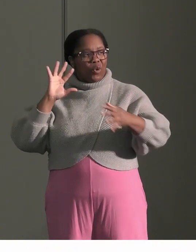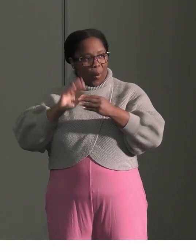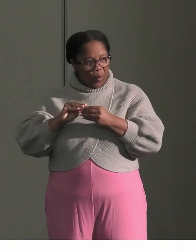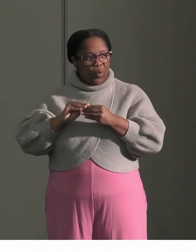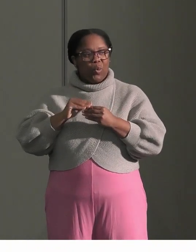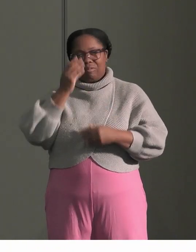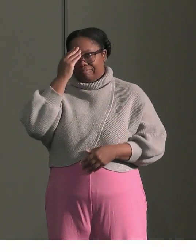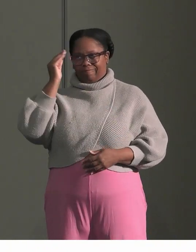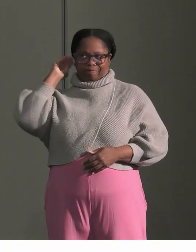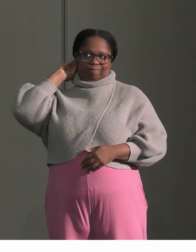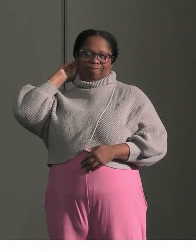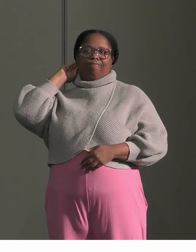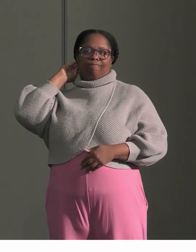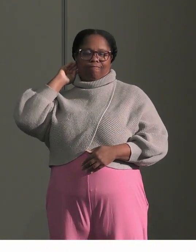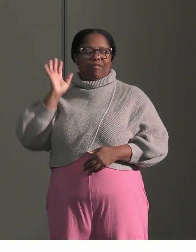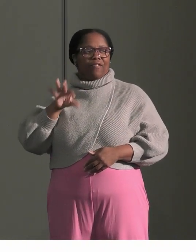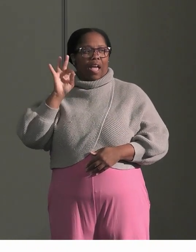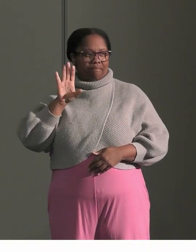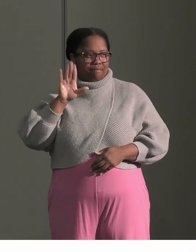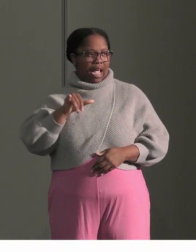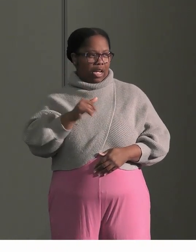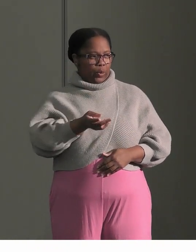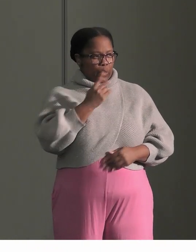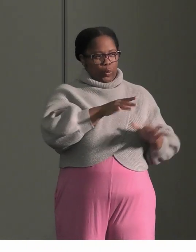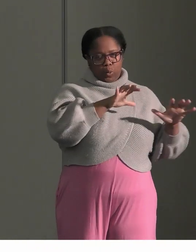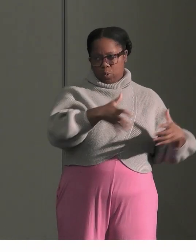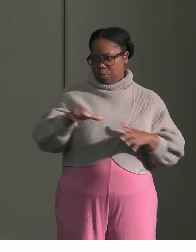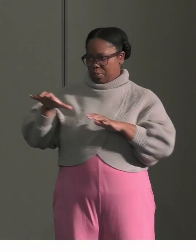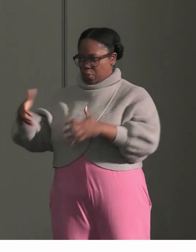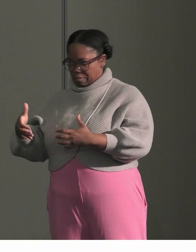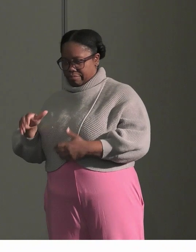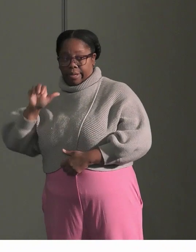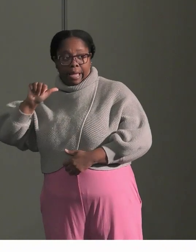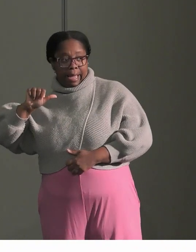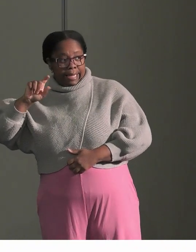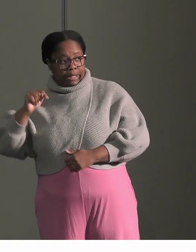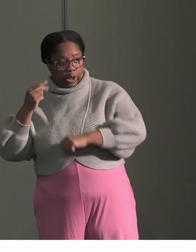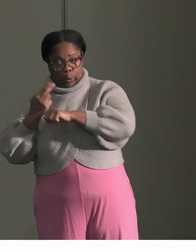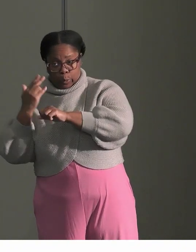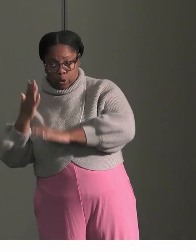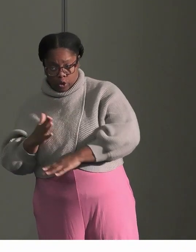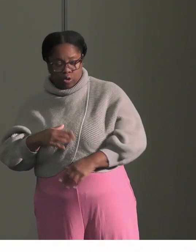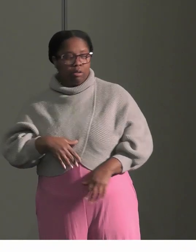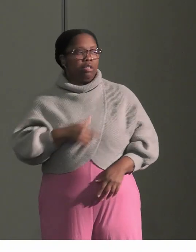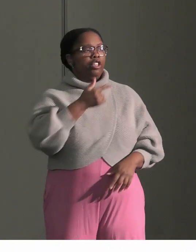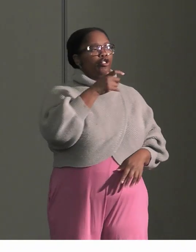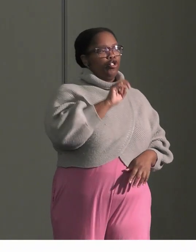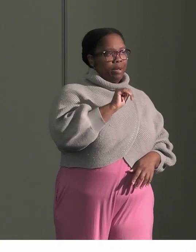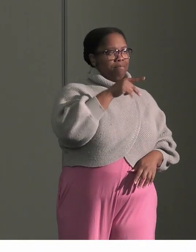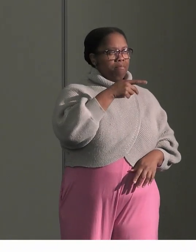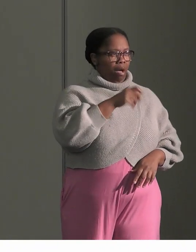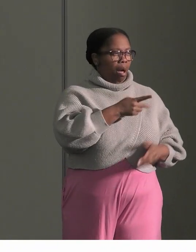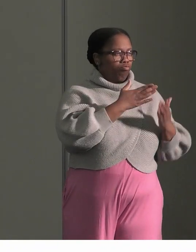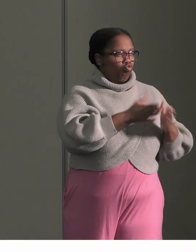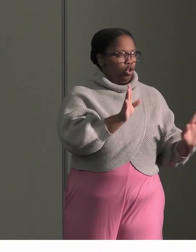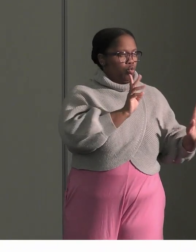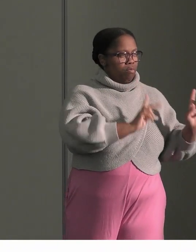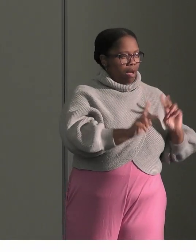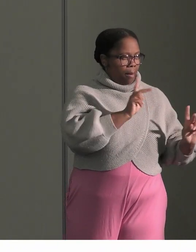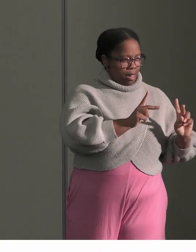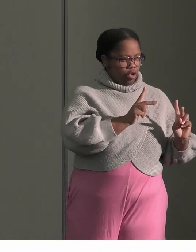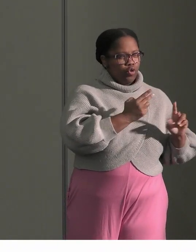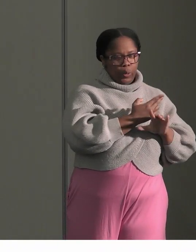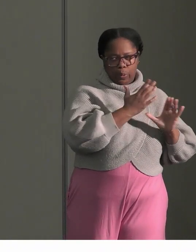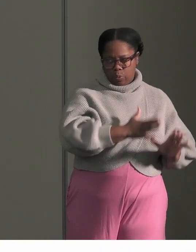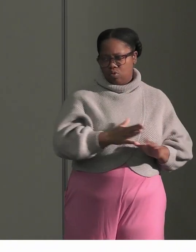by the two groups. Our AT users, and Gen Pop users. So on the screen, I have a percentage